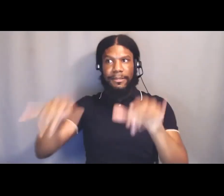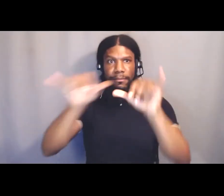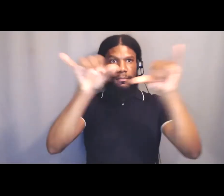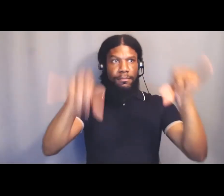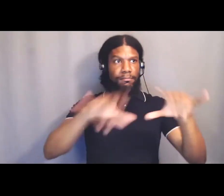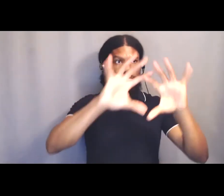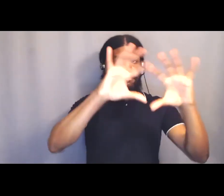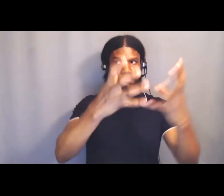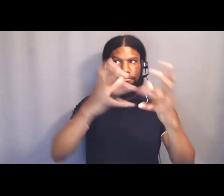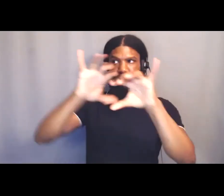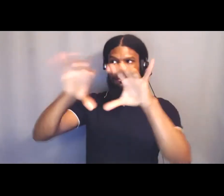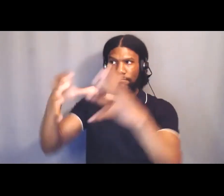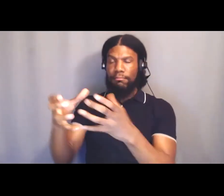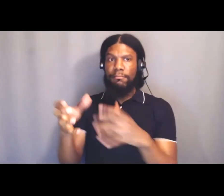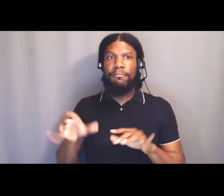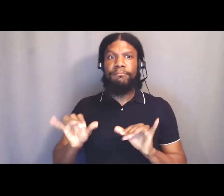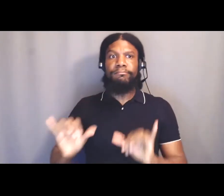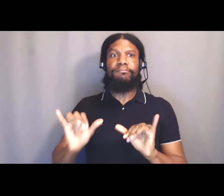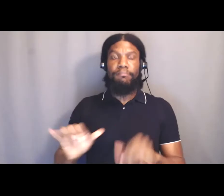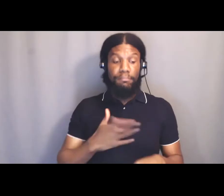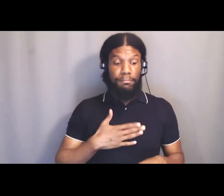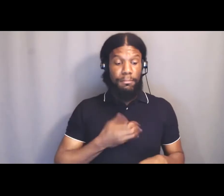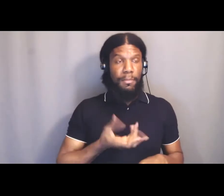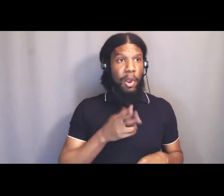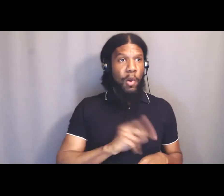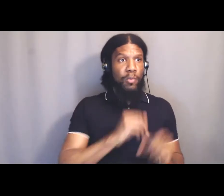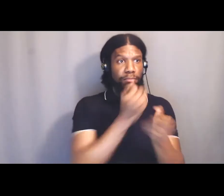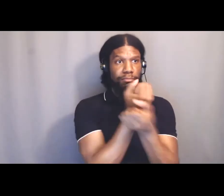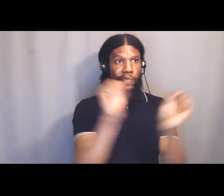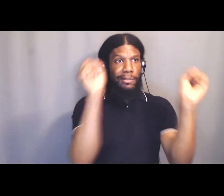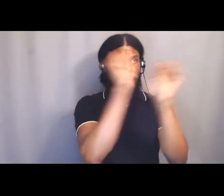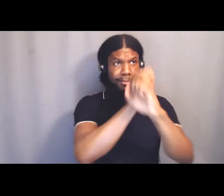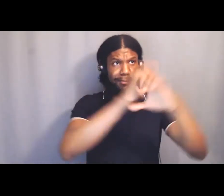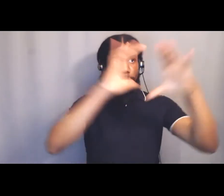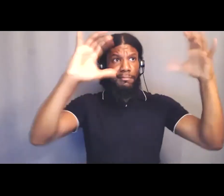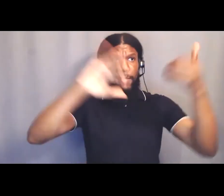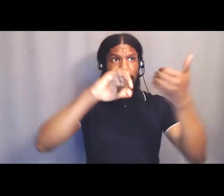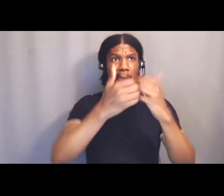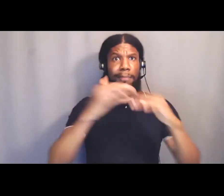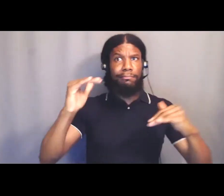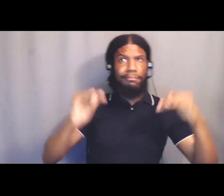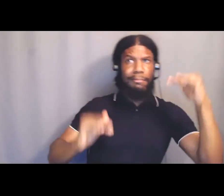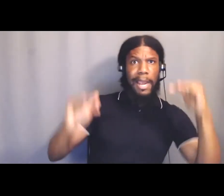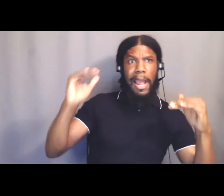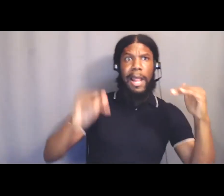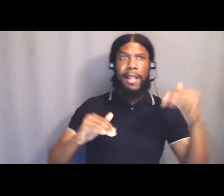and still having our own freedom dreams in our own vision. So how do we adapt that abolitionists frame,